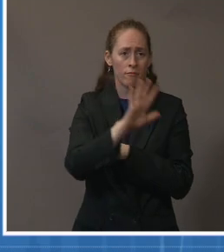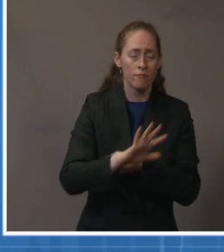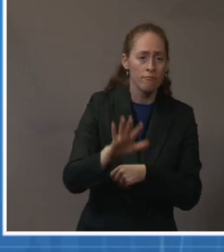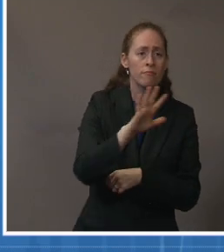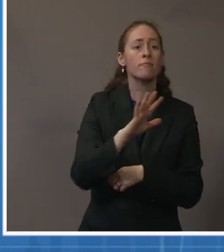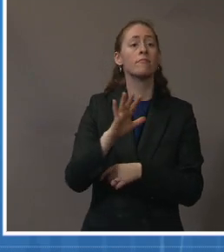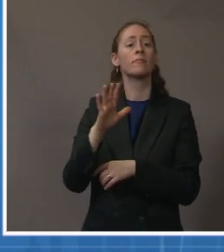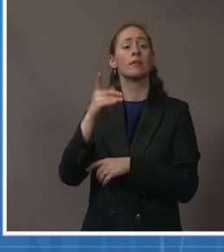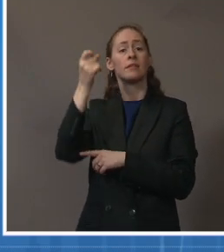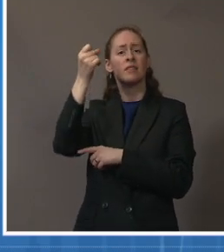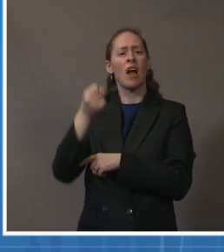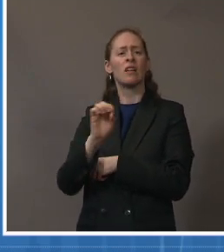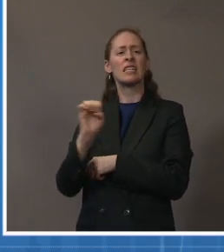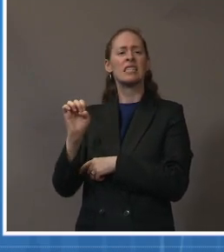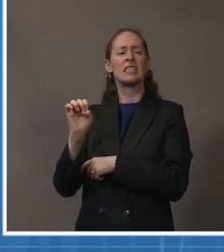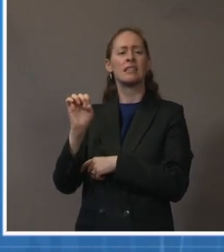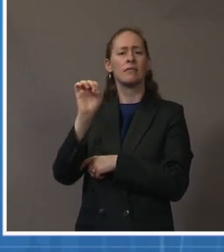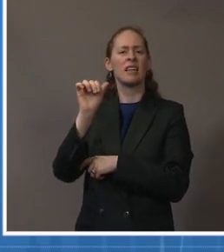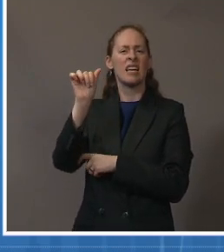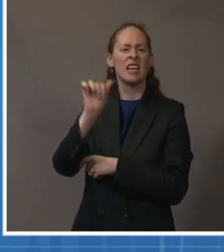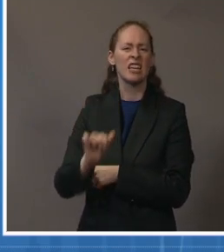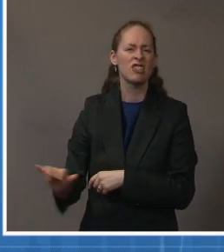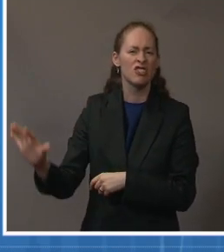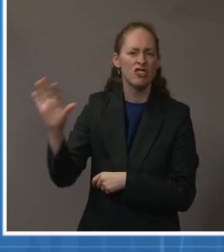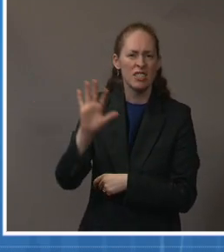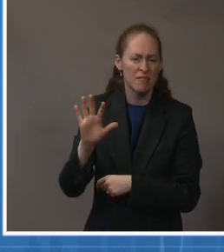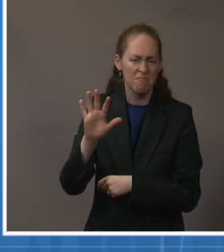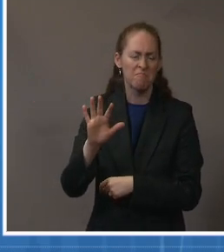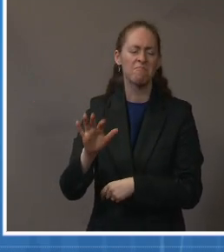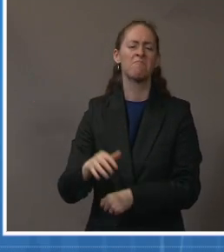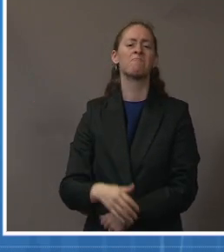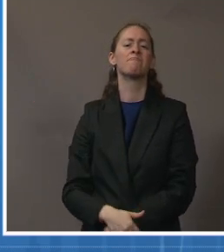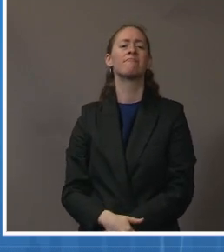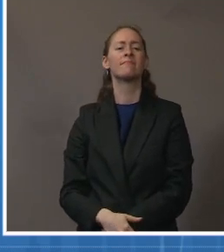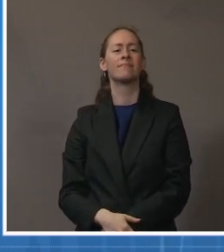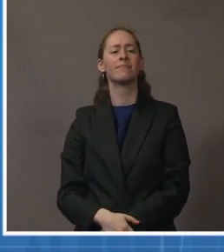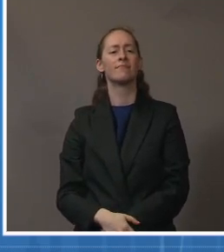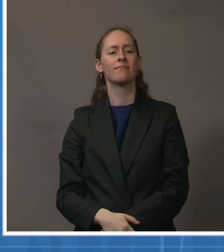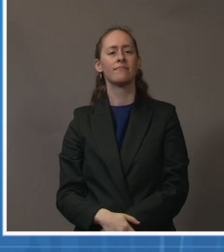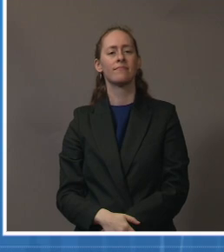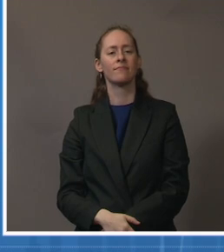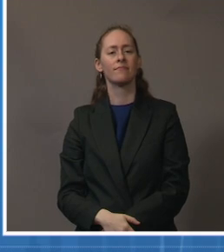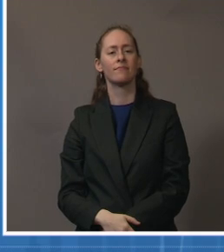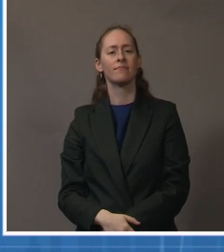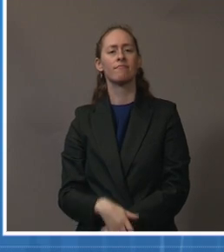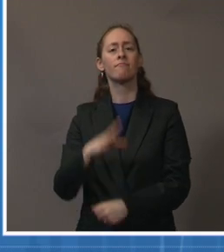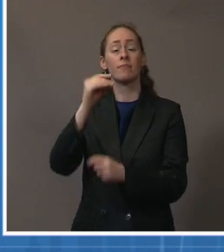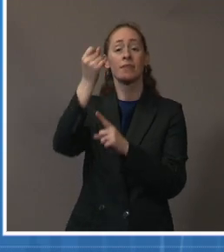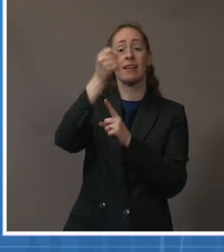in coordination with the African Union. This includes prioritizing our neighbors here in our hemisphere,